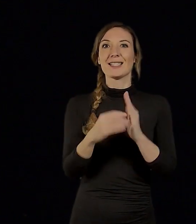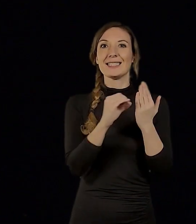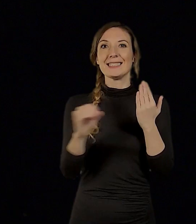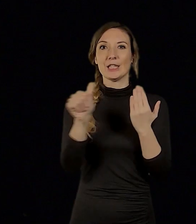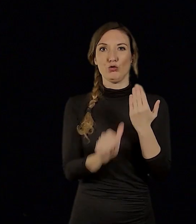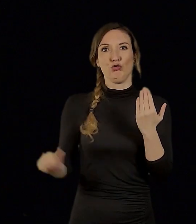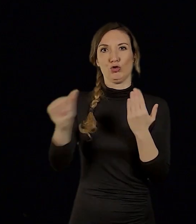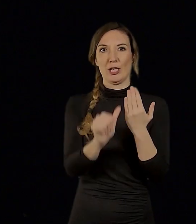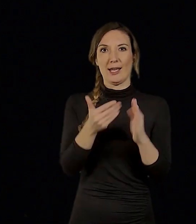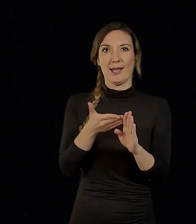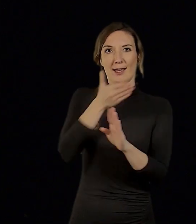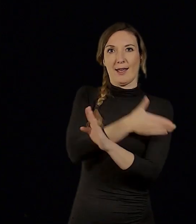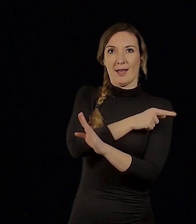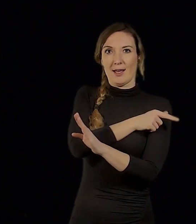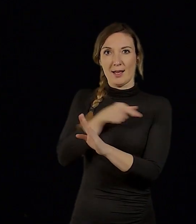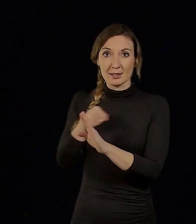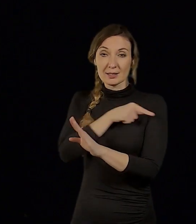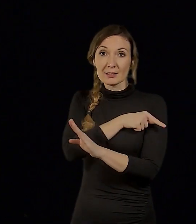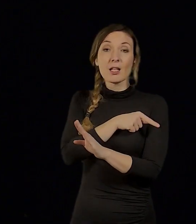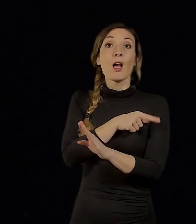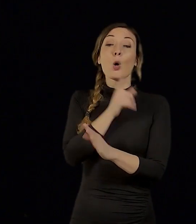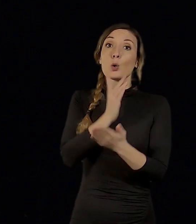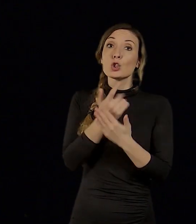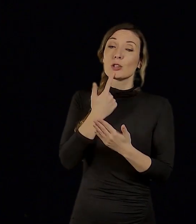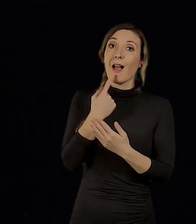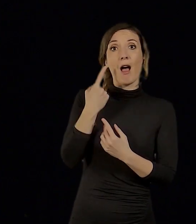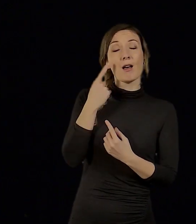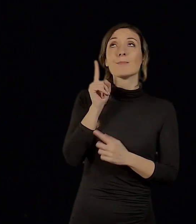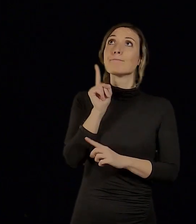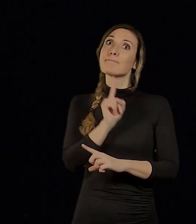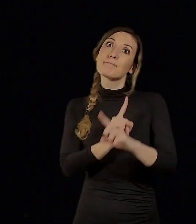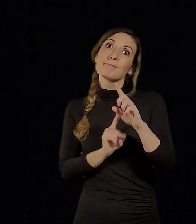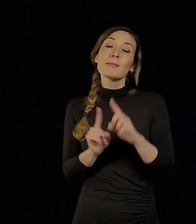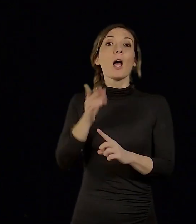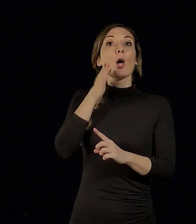confirmed in some profile by the city district. I suspect that it was some variant 5A.